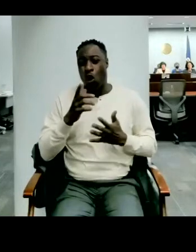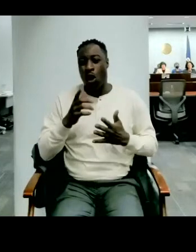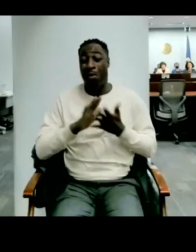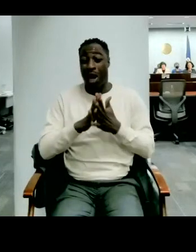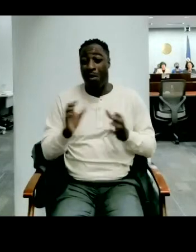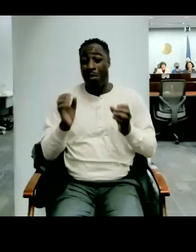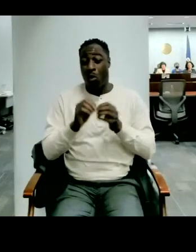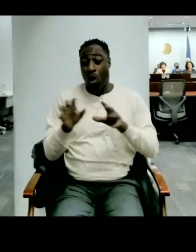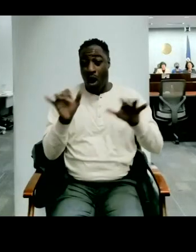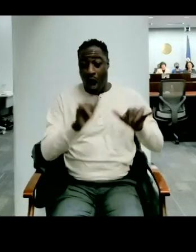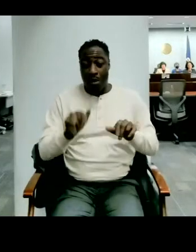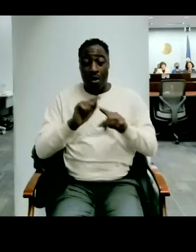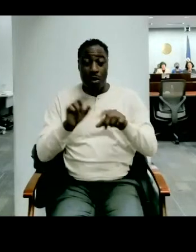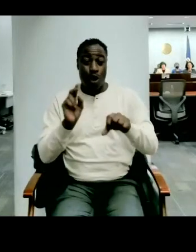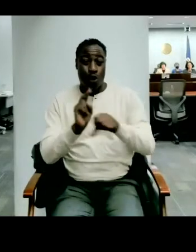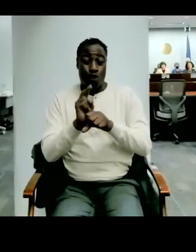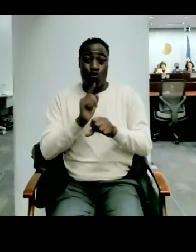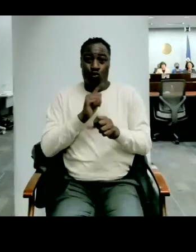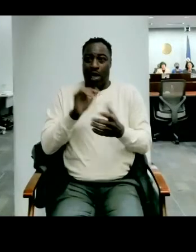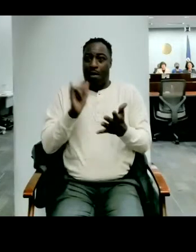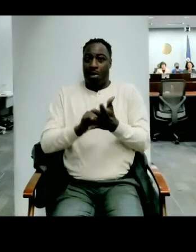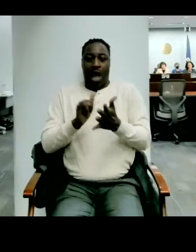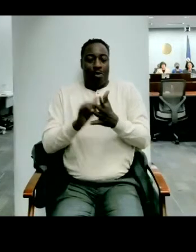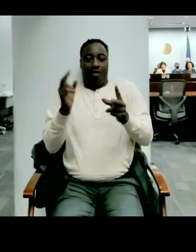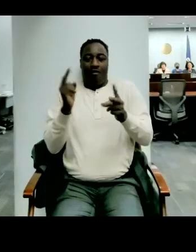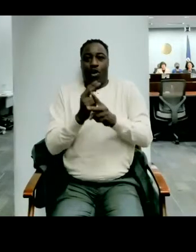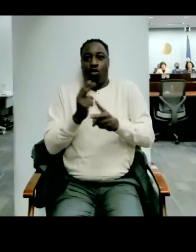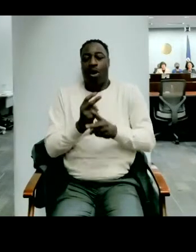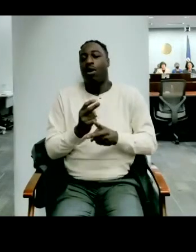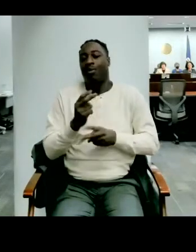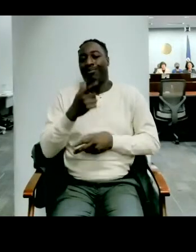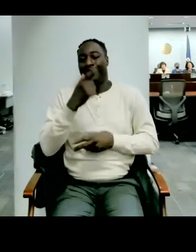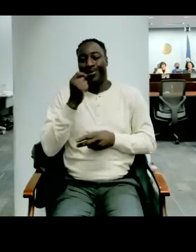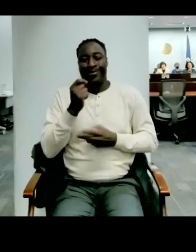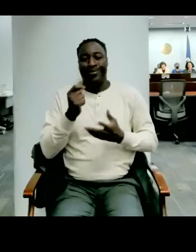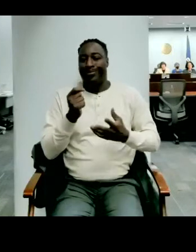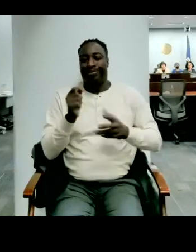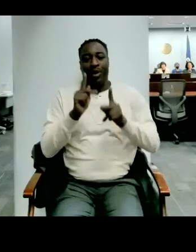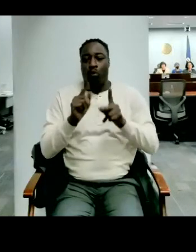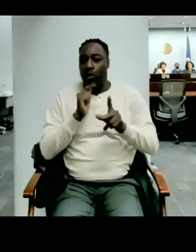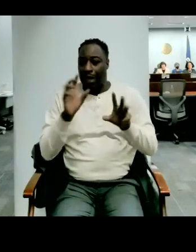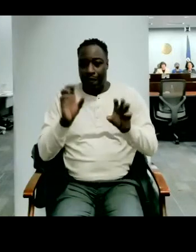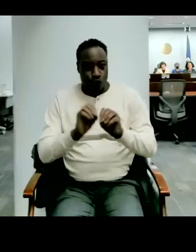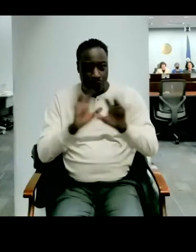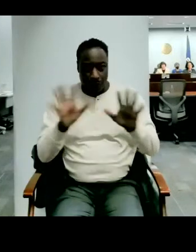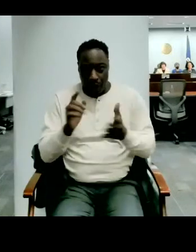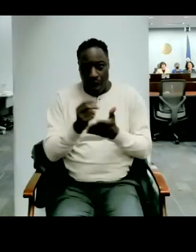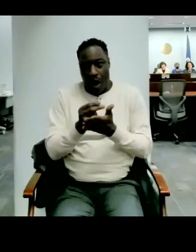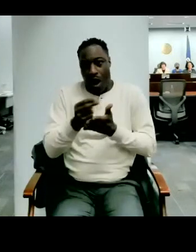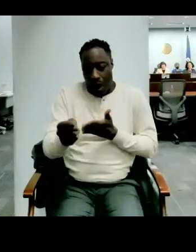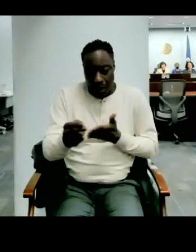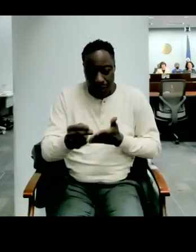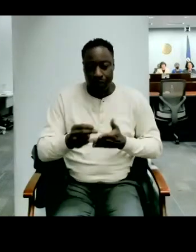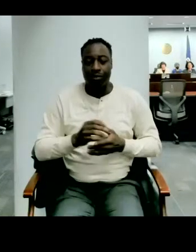but the use of them is impossible to quantify accurately due to a lack of transparency by vendors and employers who use them.